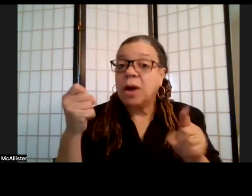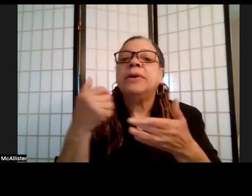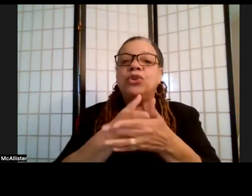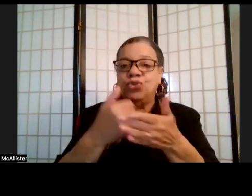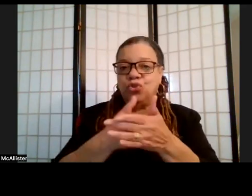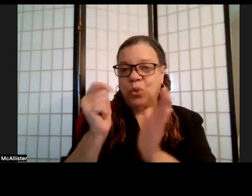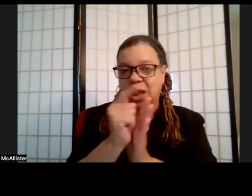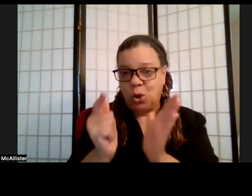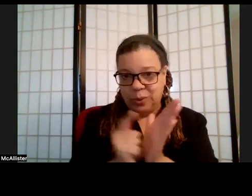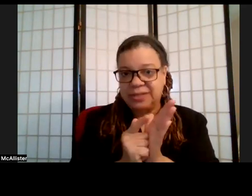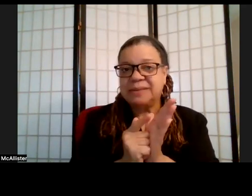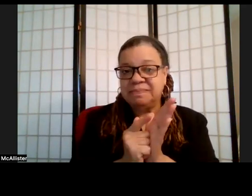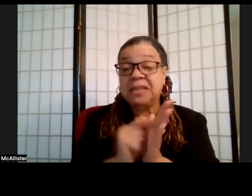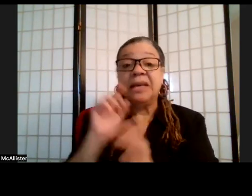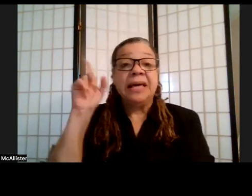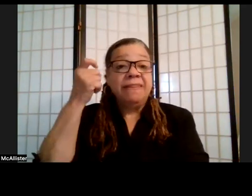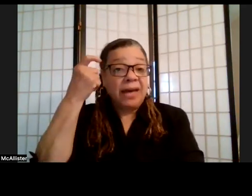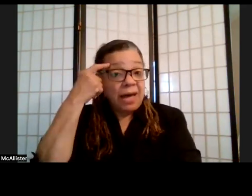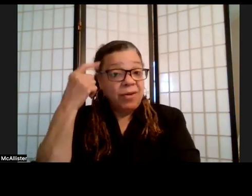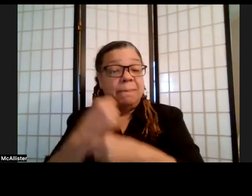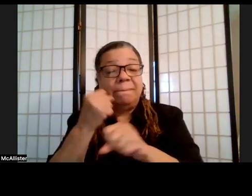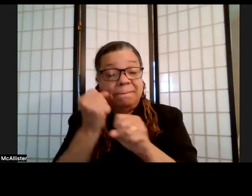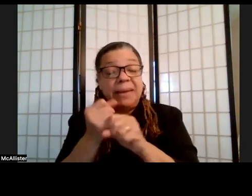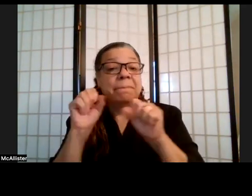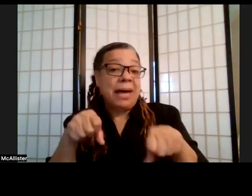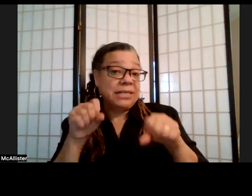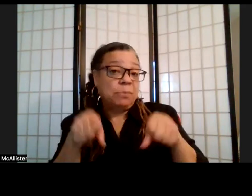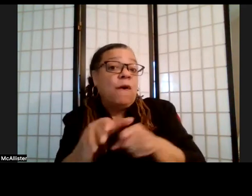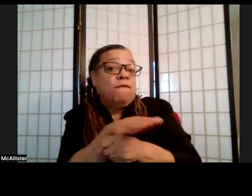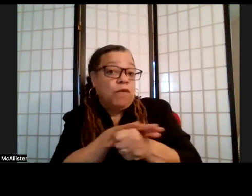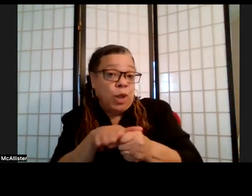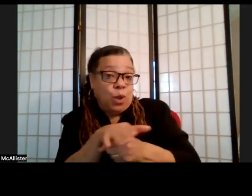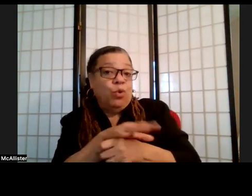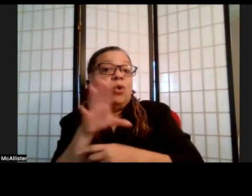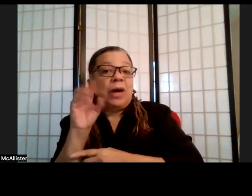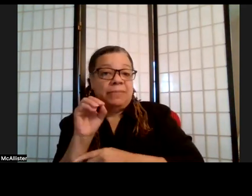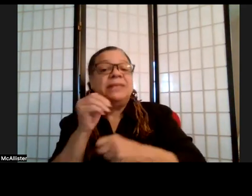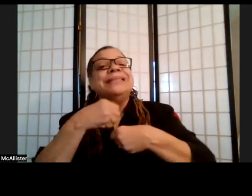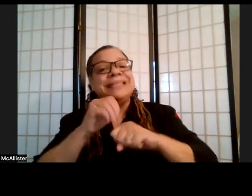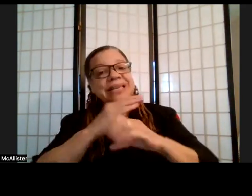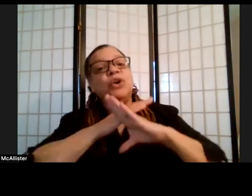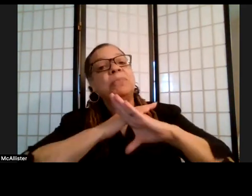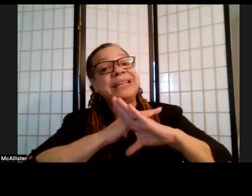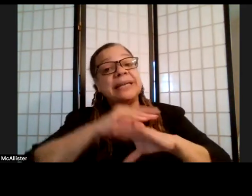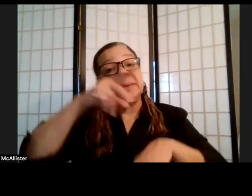The government made it possible for local companies to produce drugs that were still protected by patents, by defining patterns on *process*